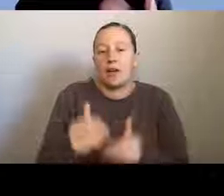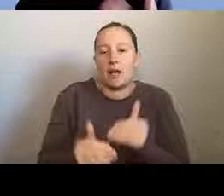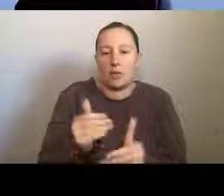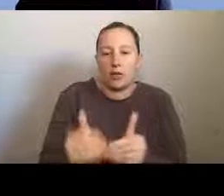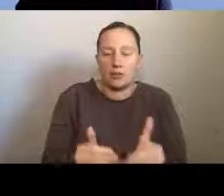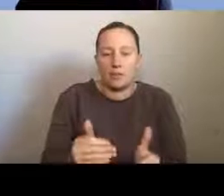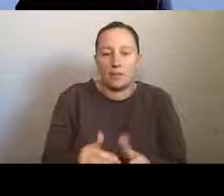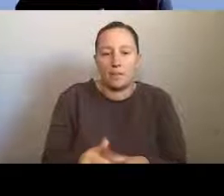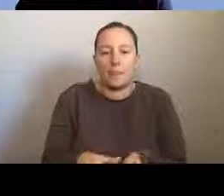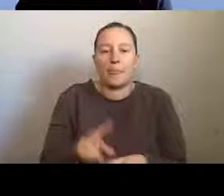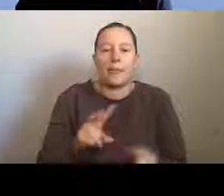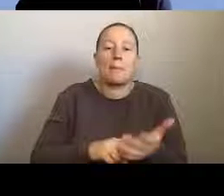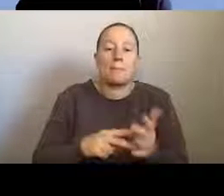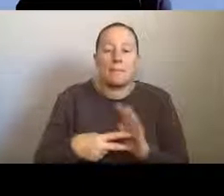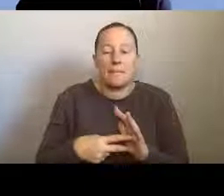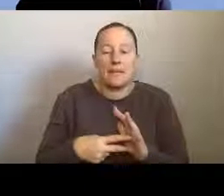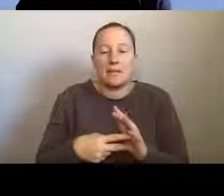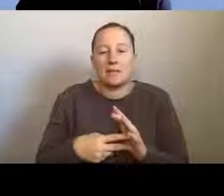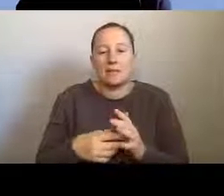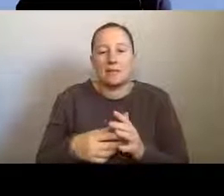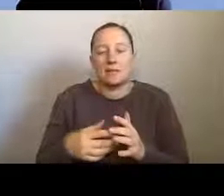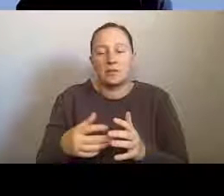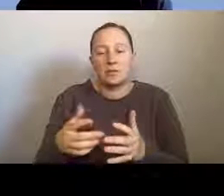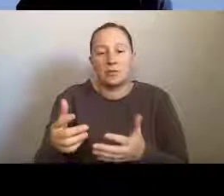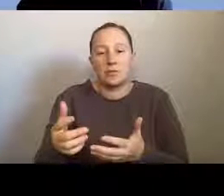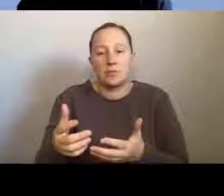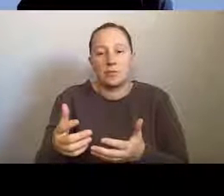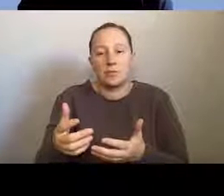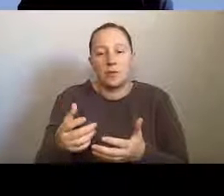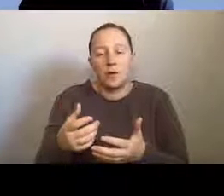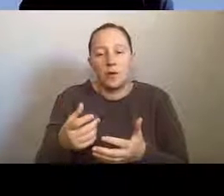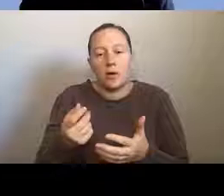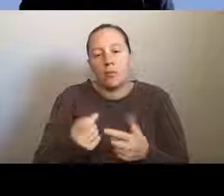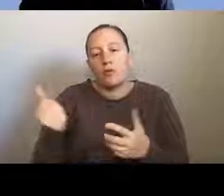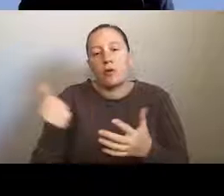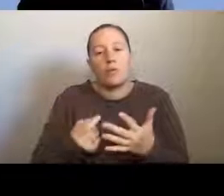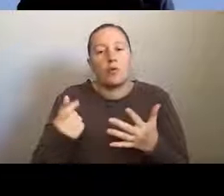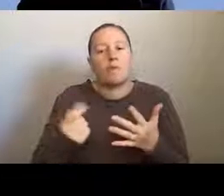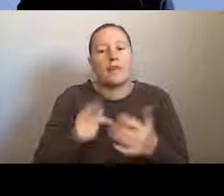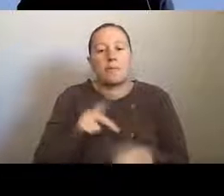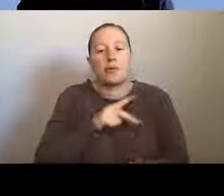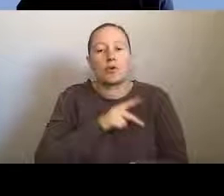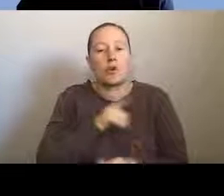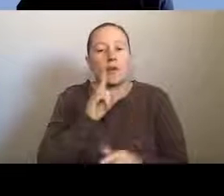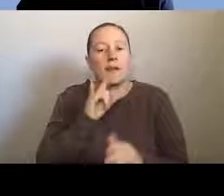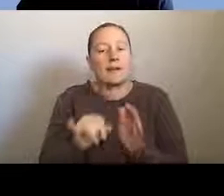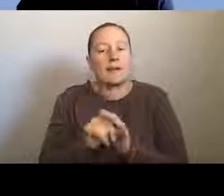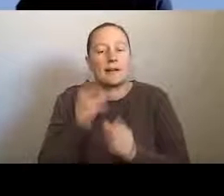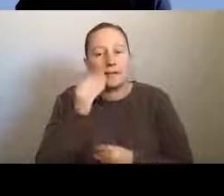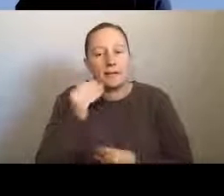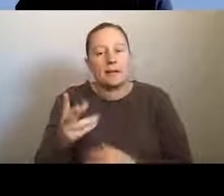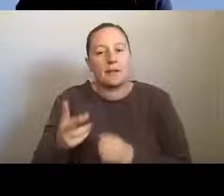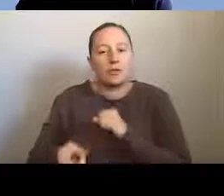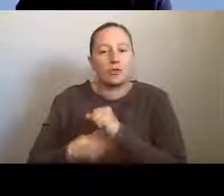this may also mean stripping the data of personally identifiable information and then maybe storing it on something like